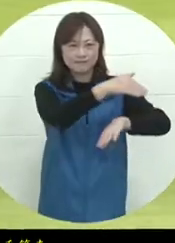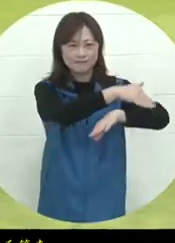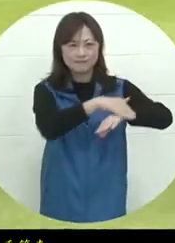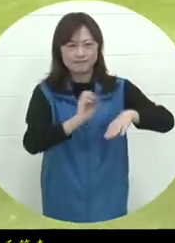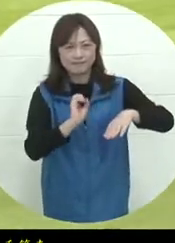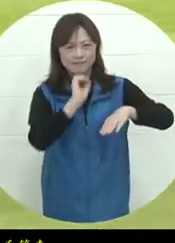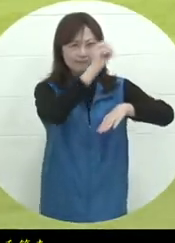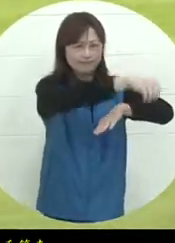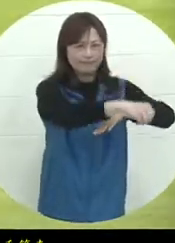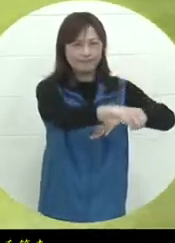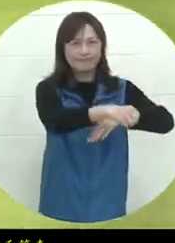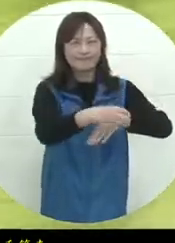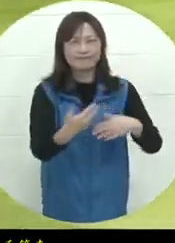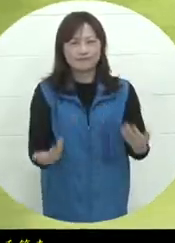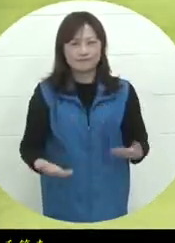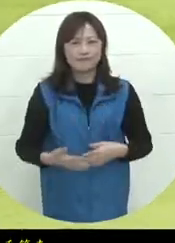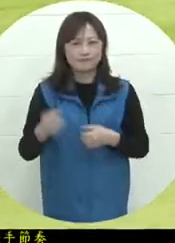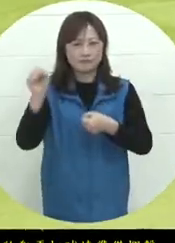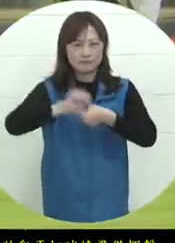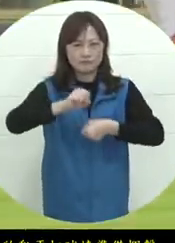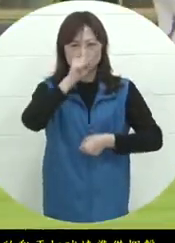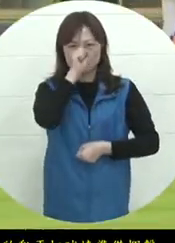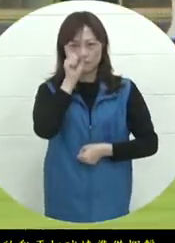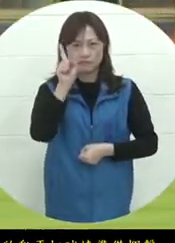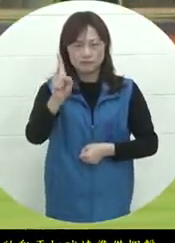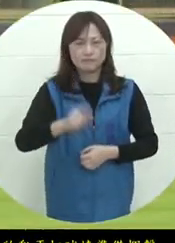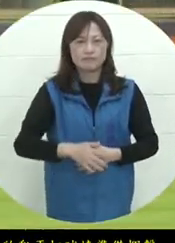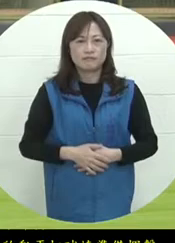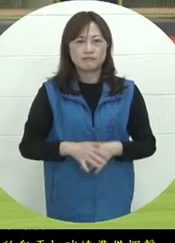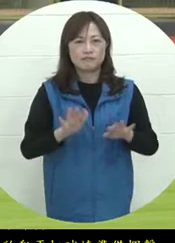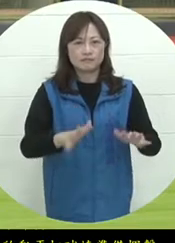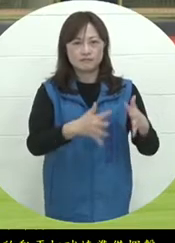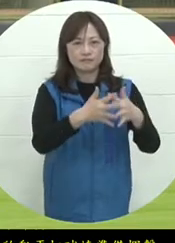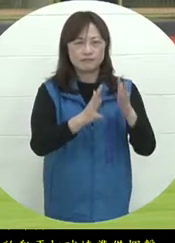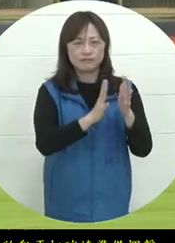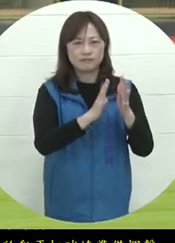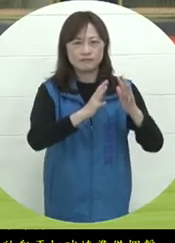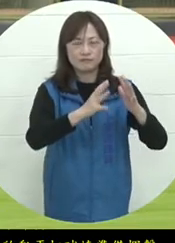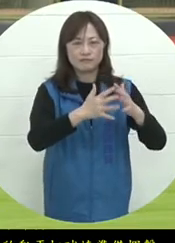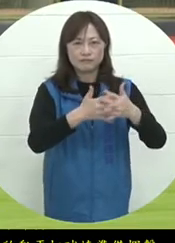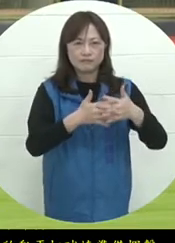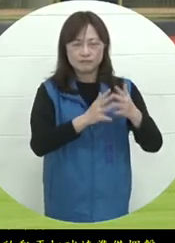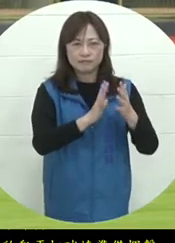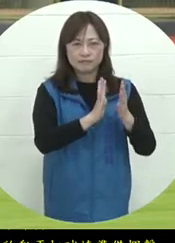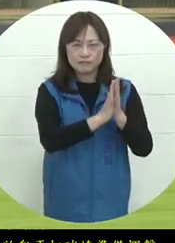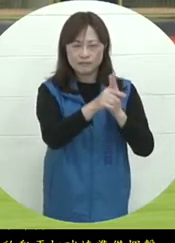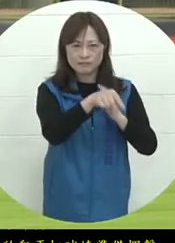would have hit a strike. At this time, Anderson had an absolute lead with two strikes and no balls . Oh,